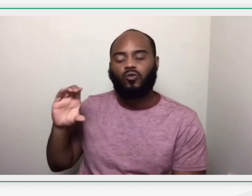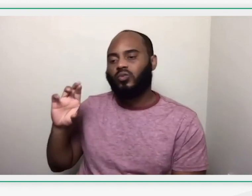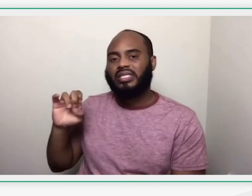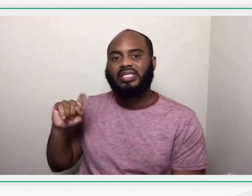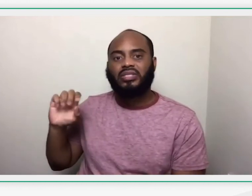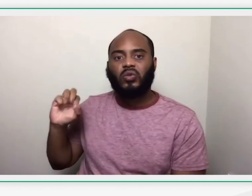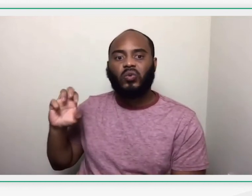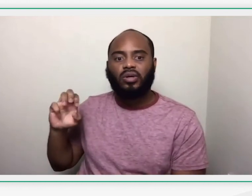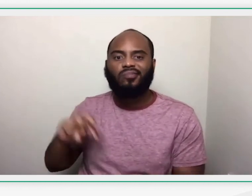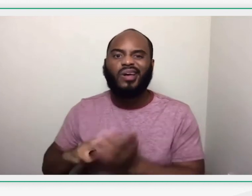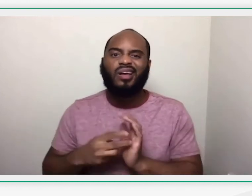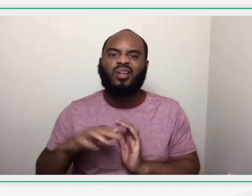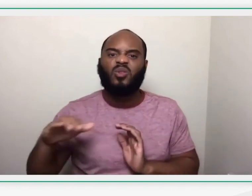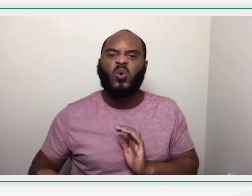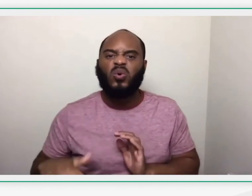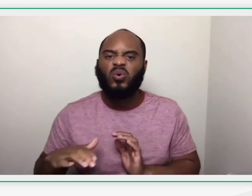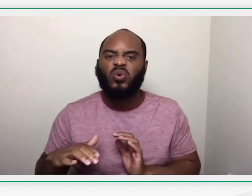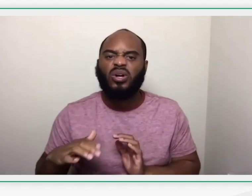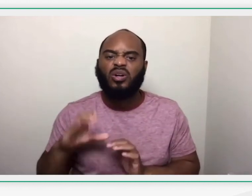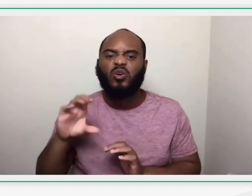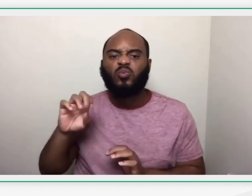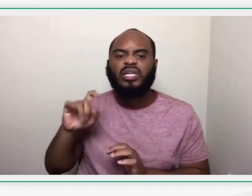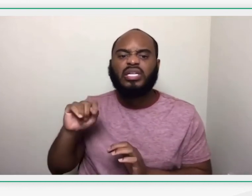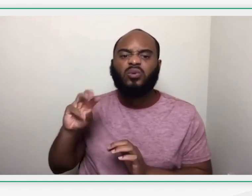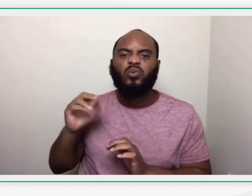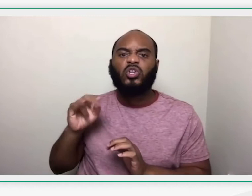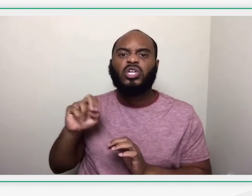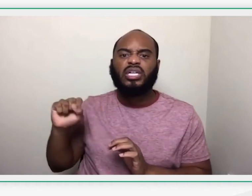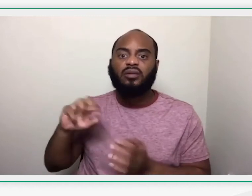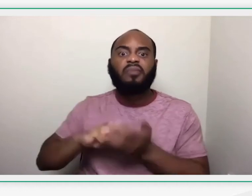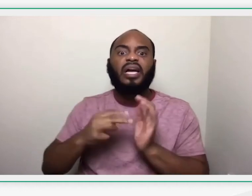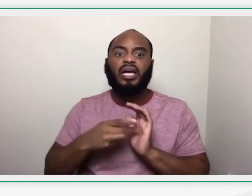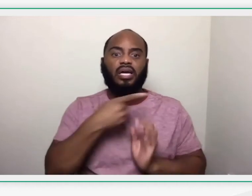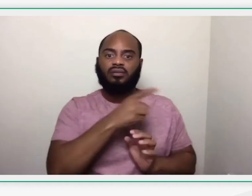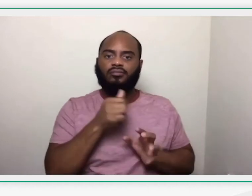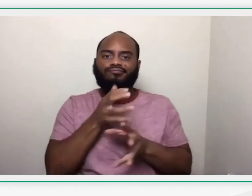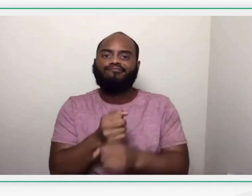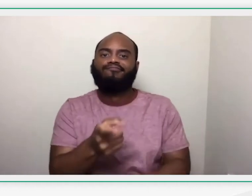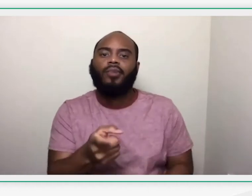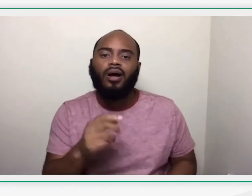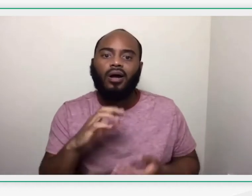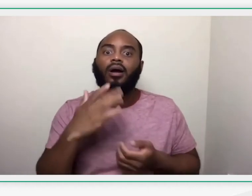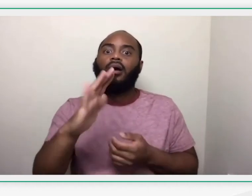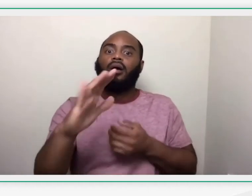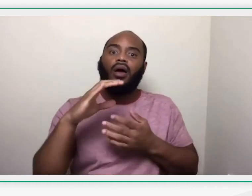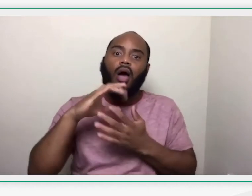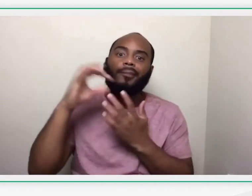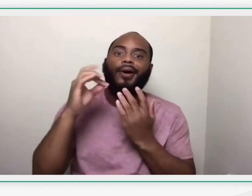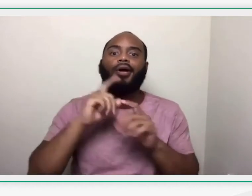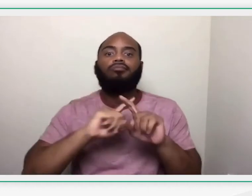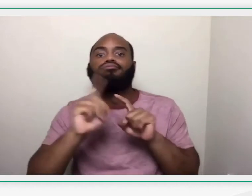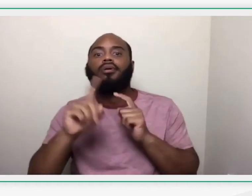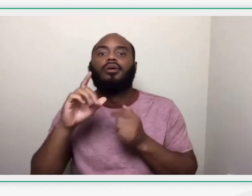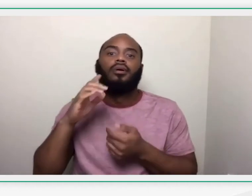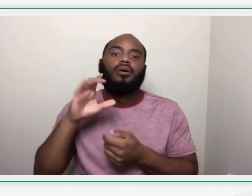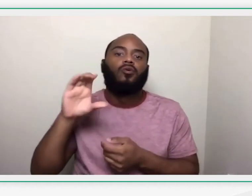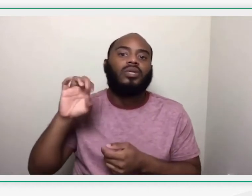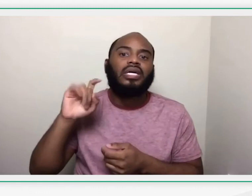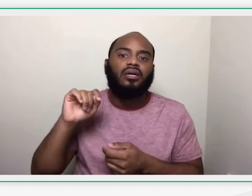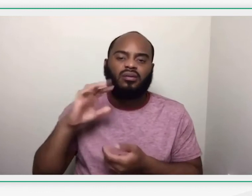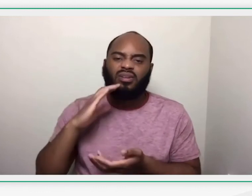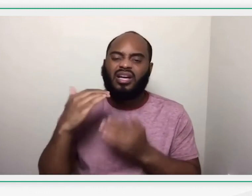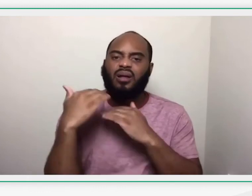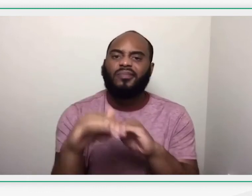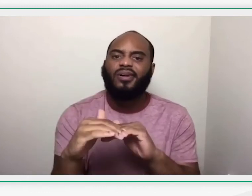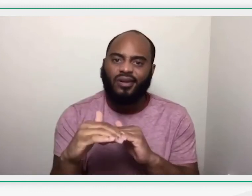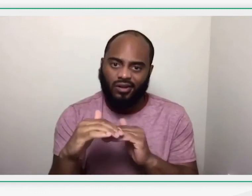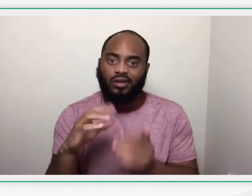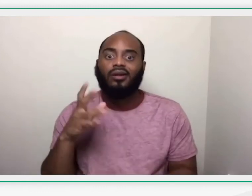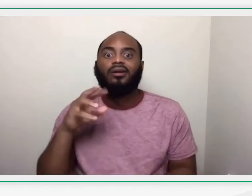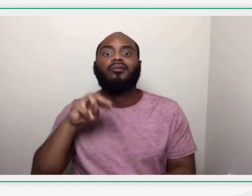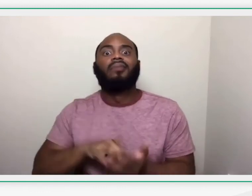If you have a low credit score, then that means you have a low creditworthiness and you have a low amount of trust from creditors. And so, the options to borrow financing will be limited,